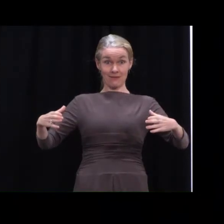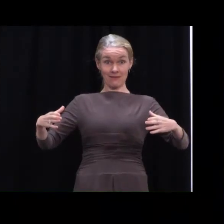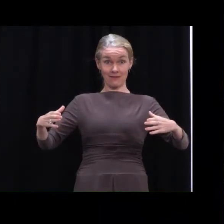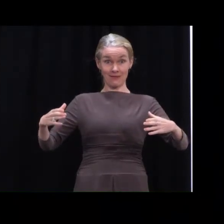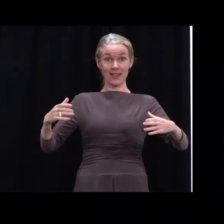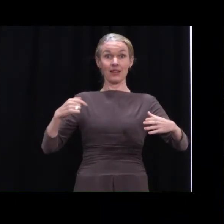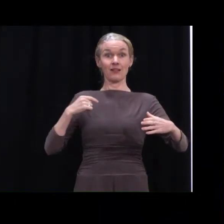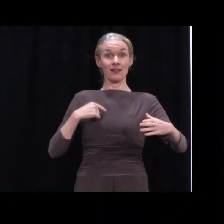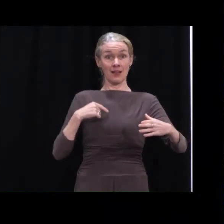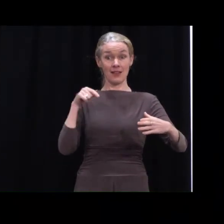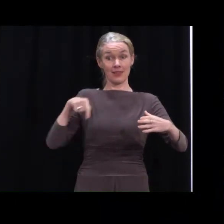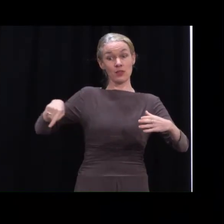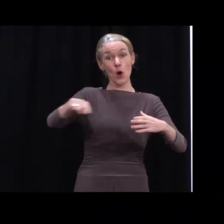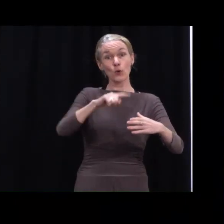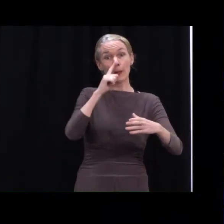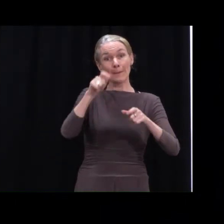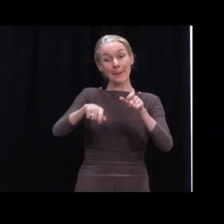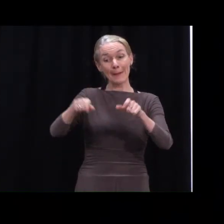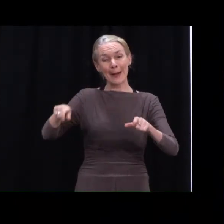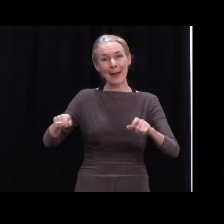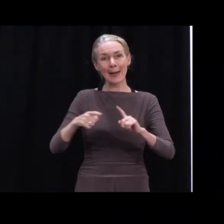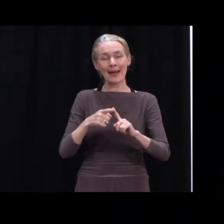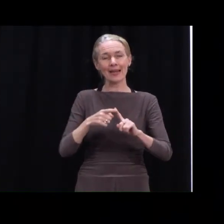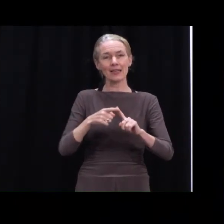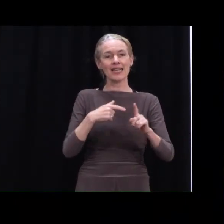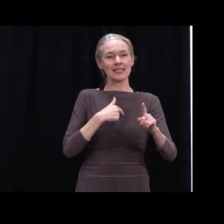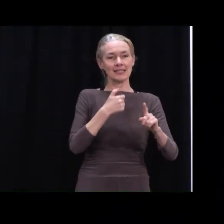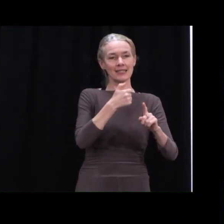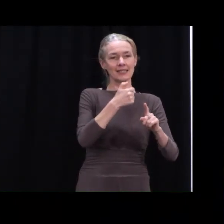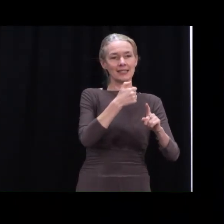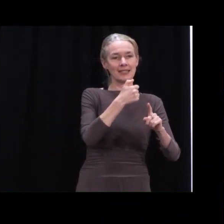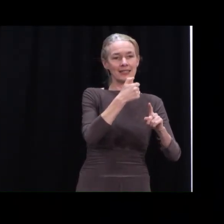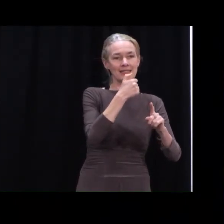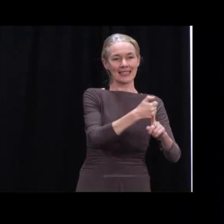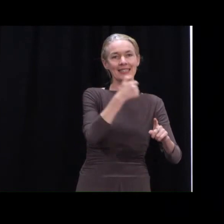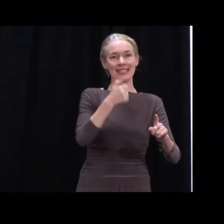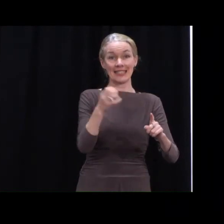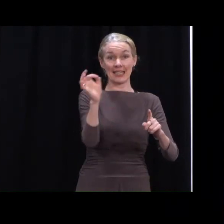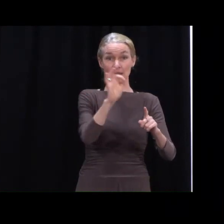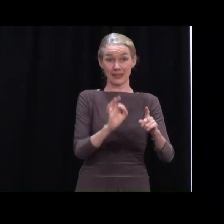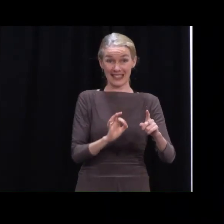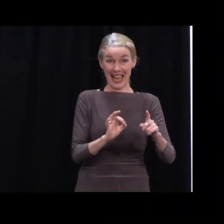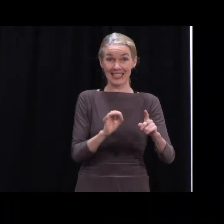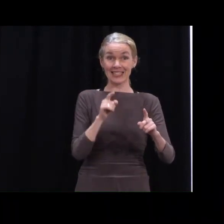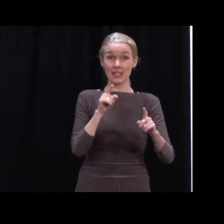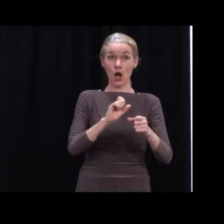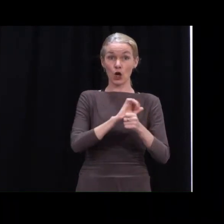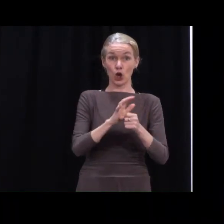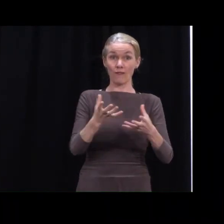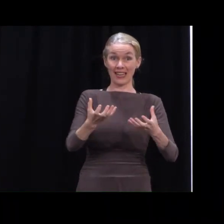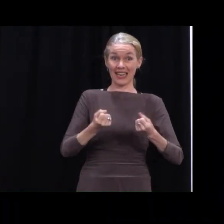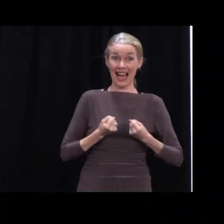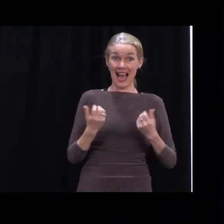slowing the spread of the viru. Of note, 66% of new cases reported yesterday, that is to